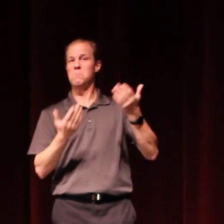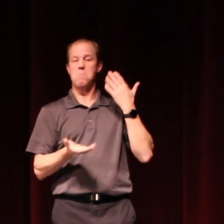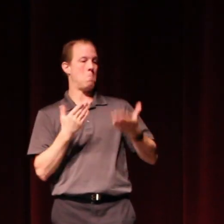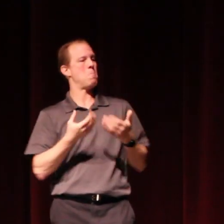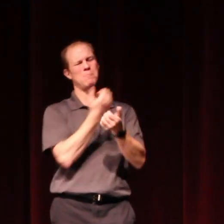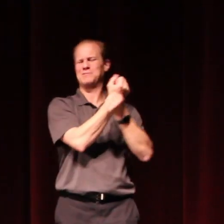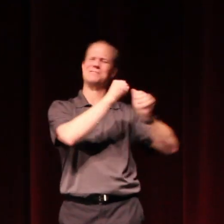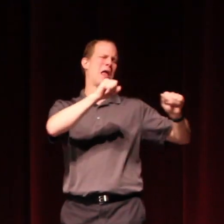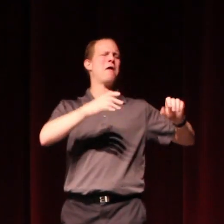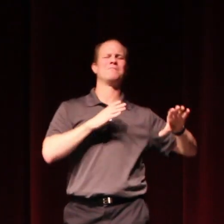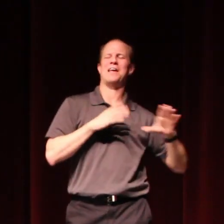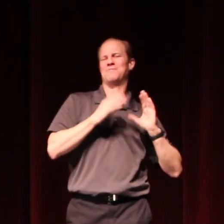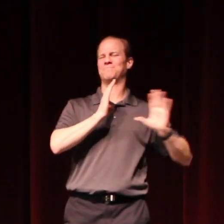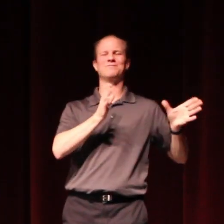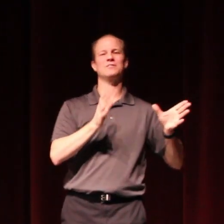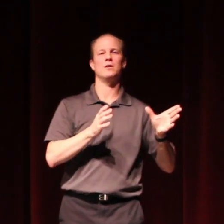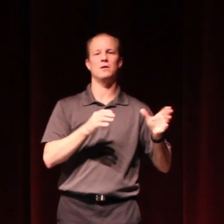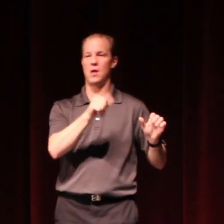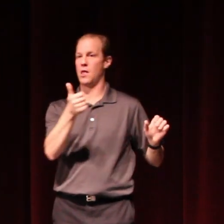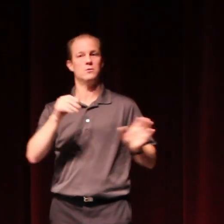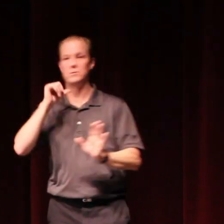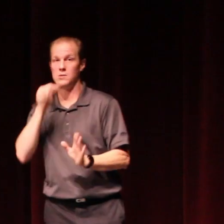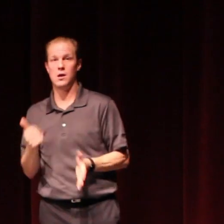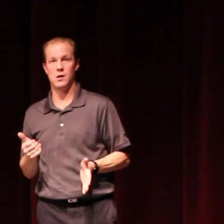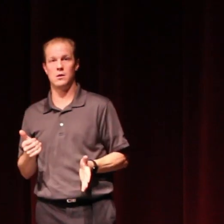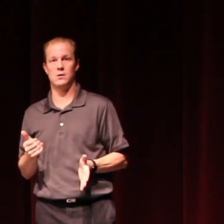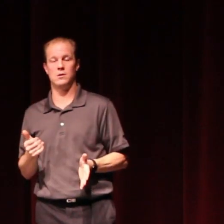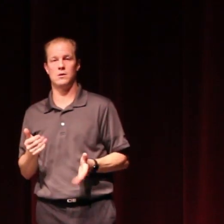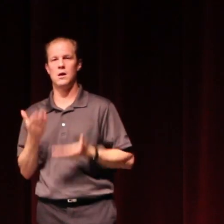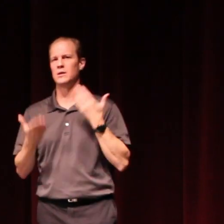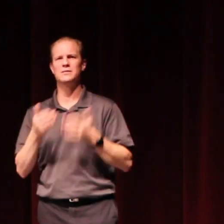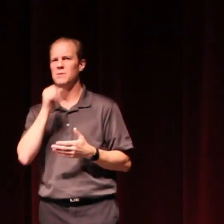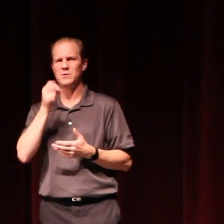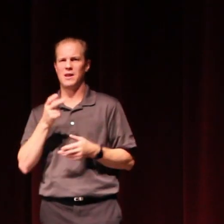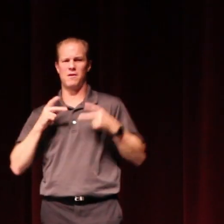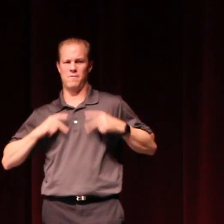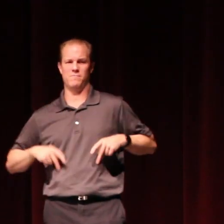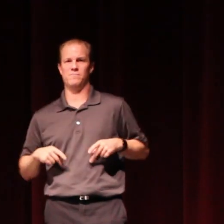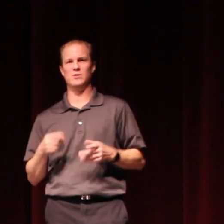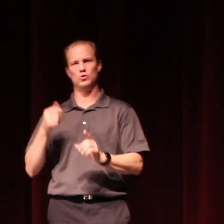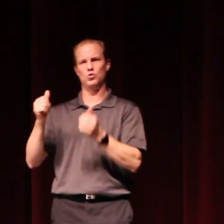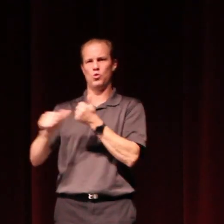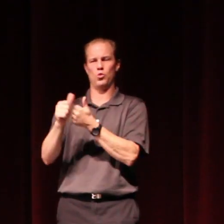For others, they might not. And it might not be a physical threat. It might be a bullying